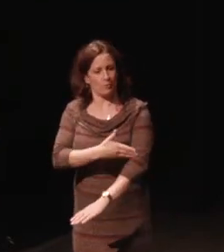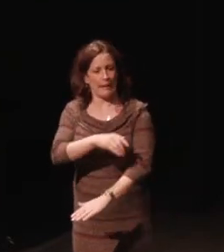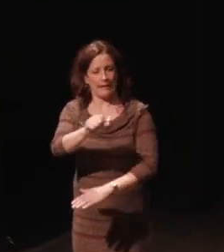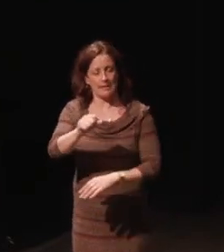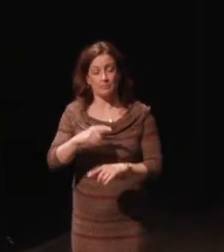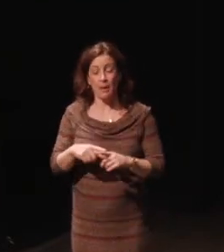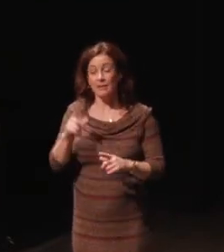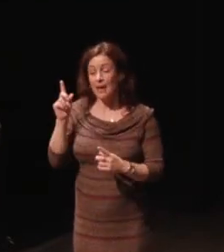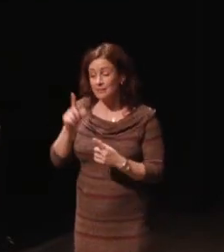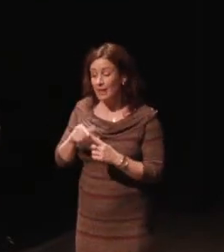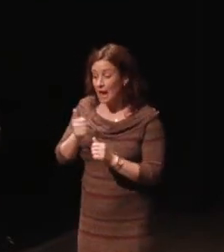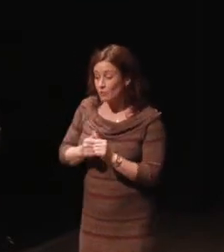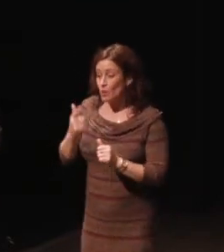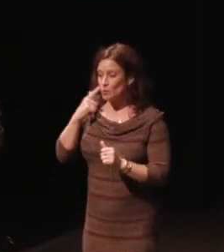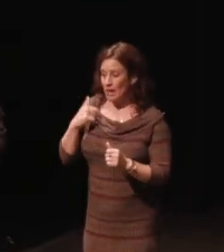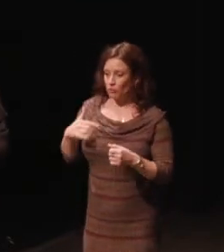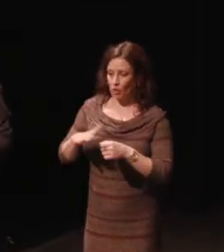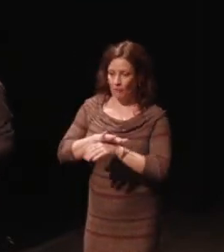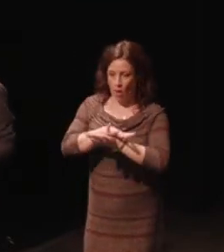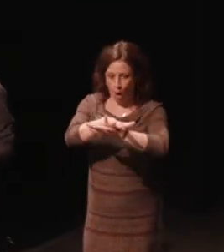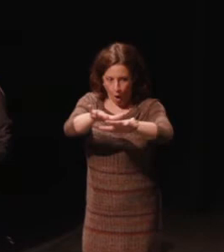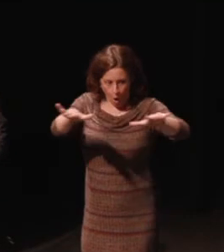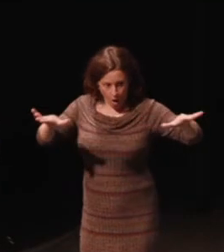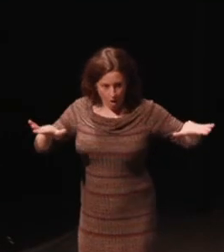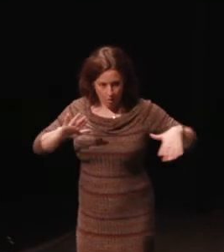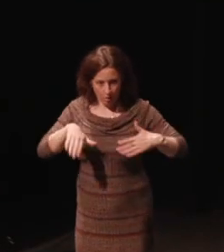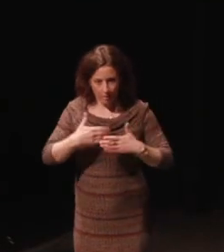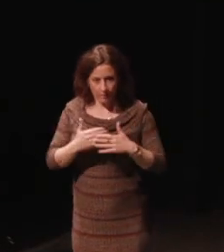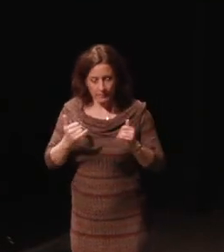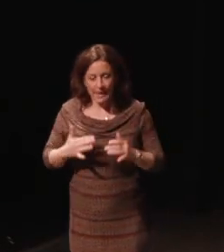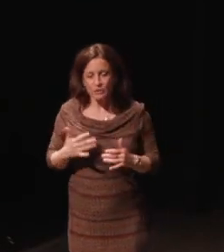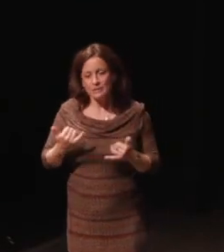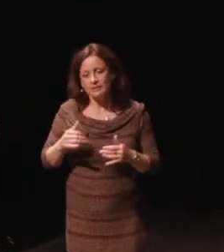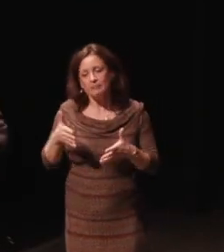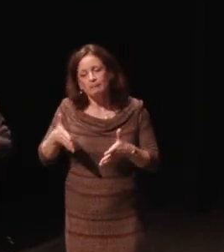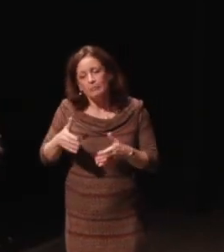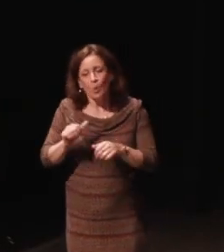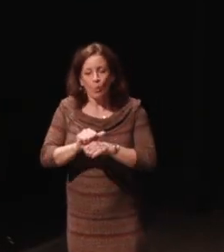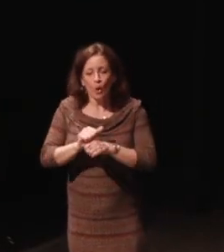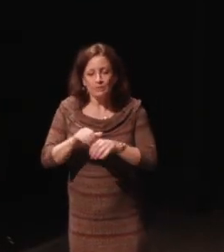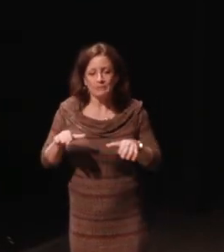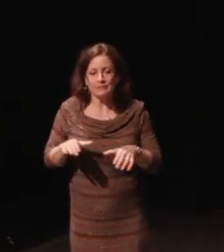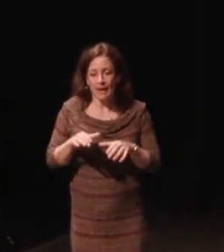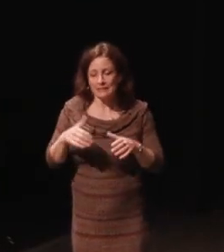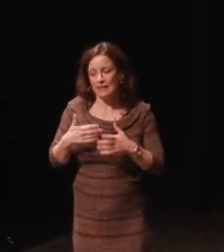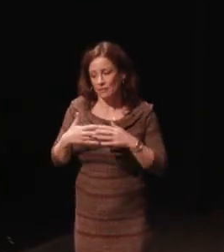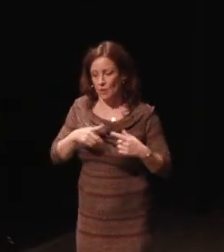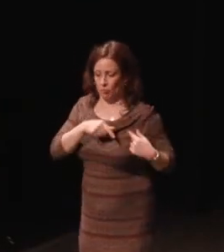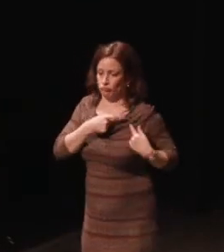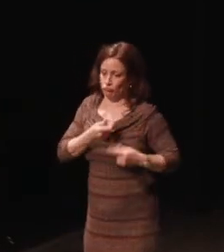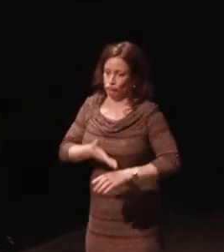that they need to cover all those players, there's still a little bit of work to be done, even though there's been a lot that has happened.